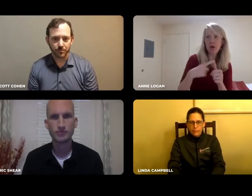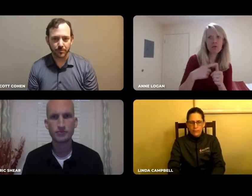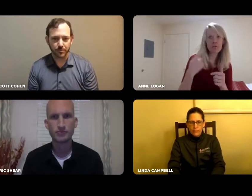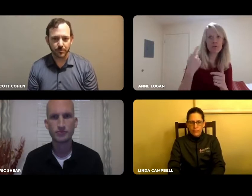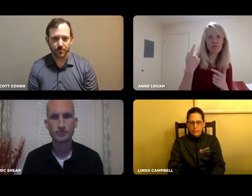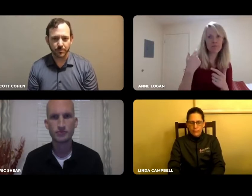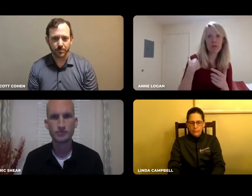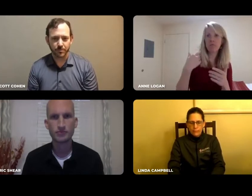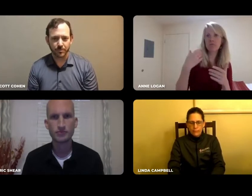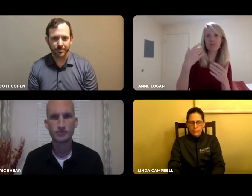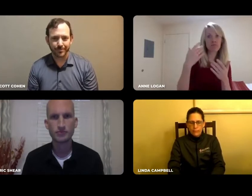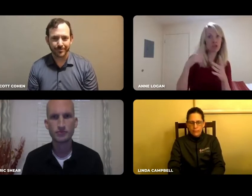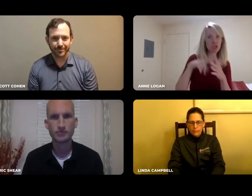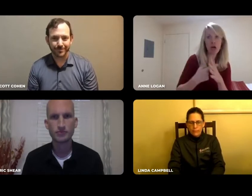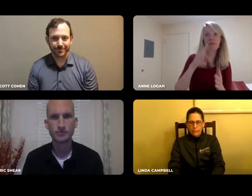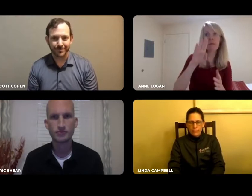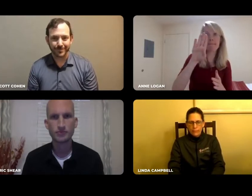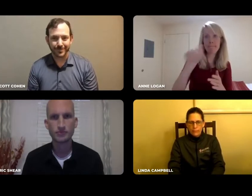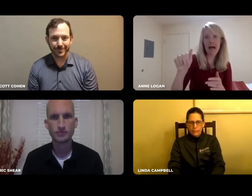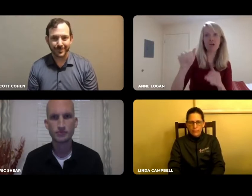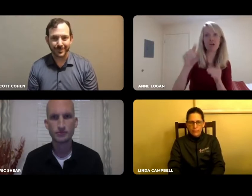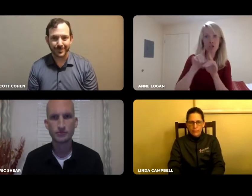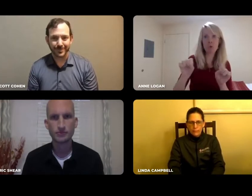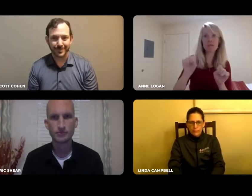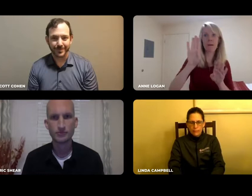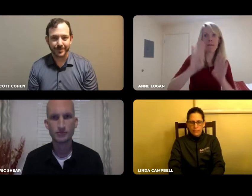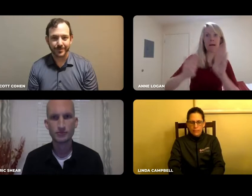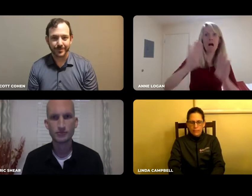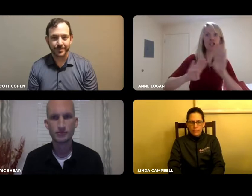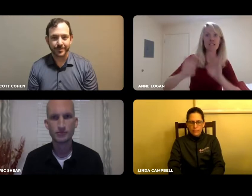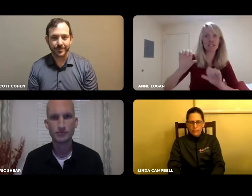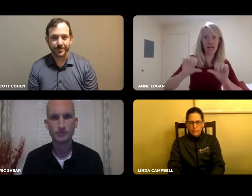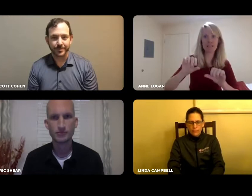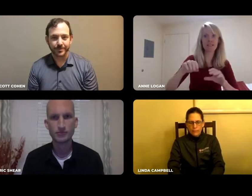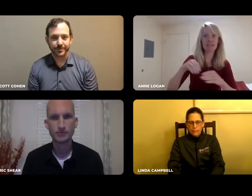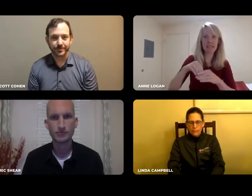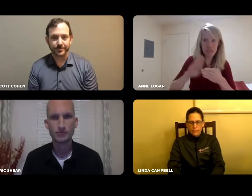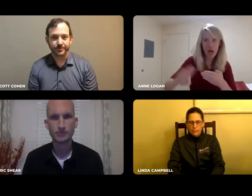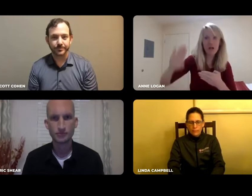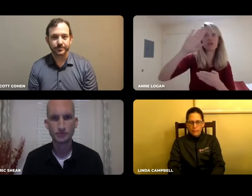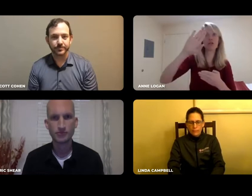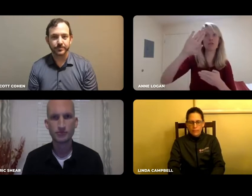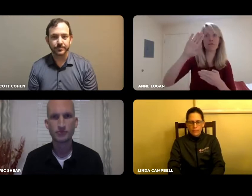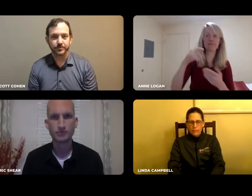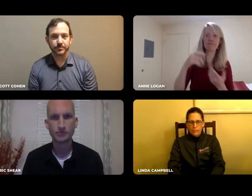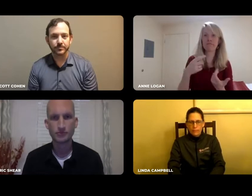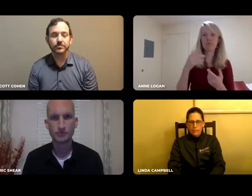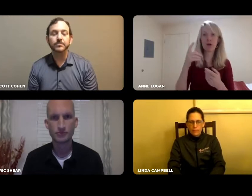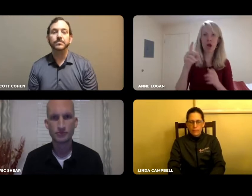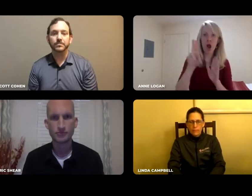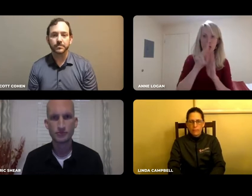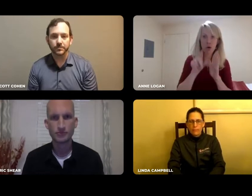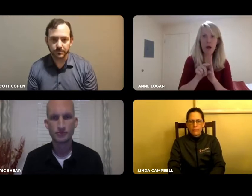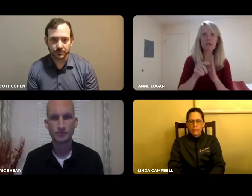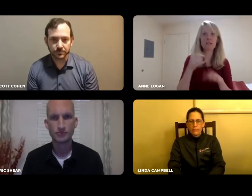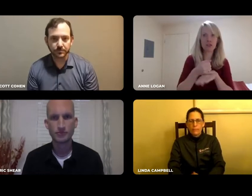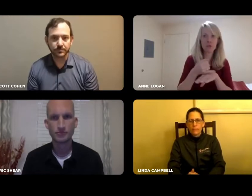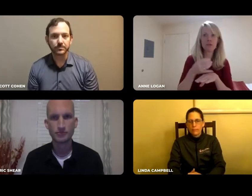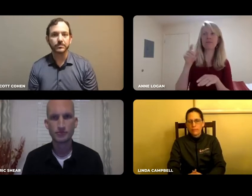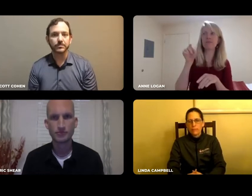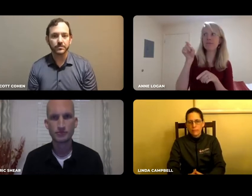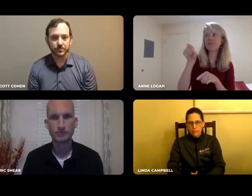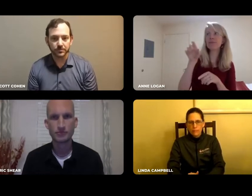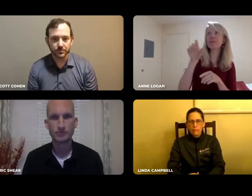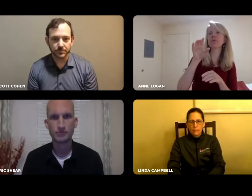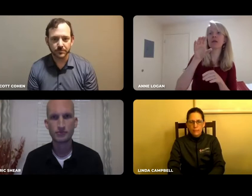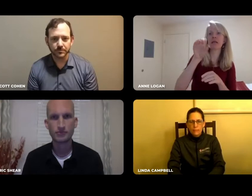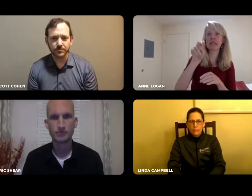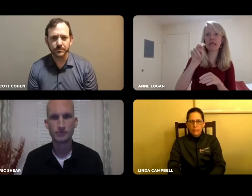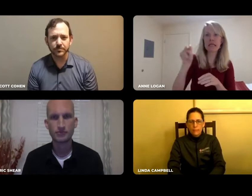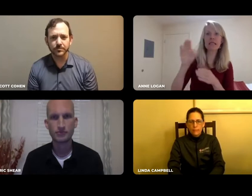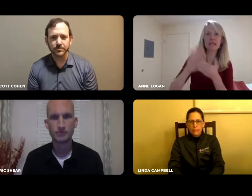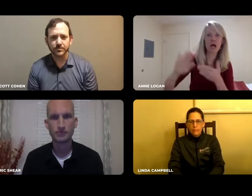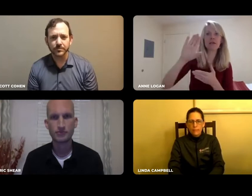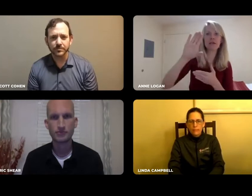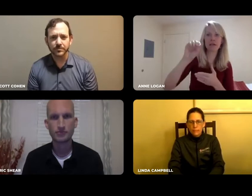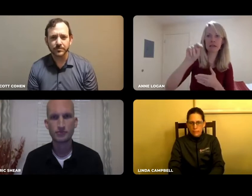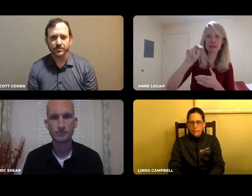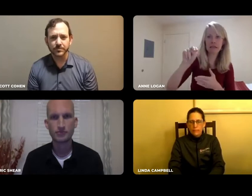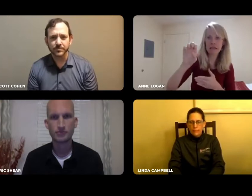Plus I started with my bachelors degree. Undergrad Connecticut College.